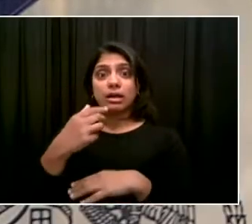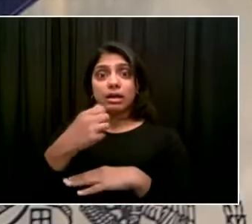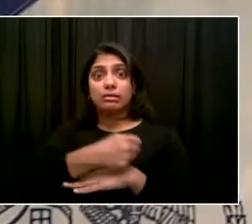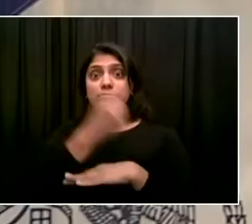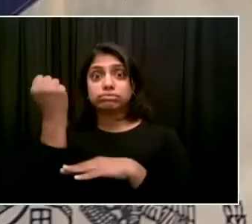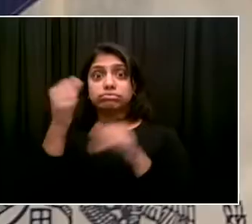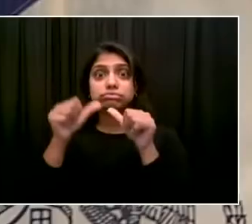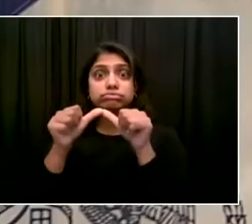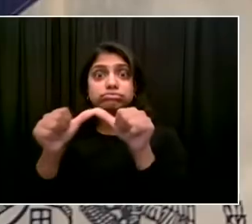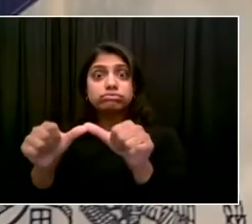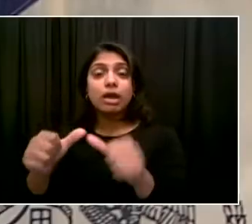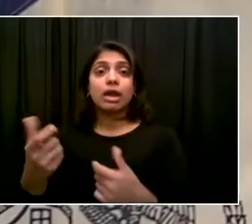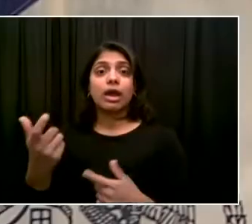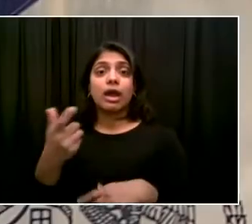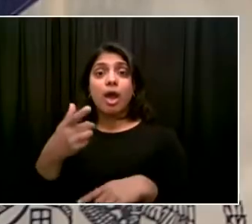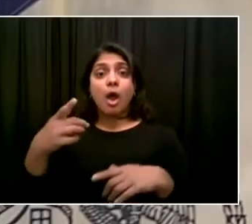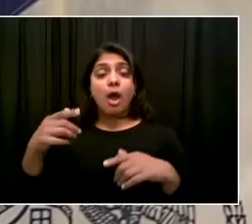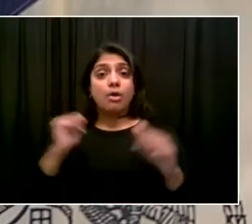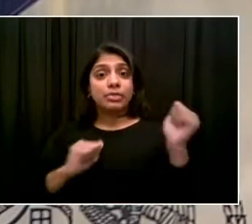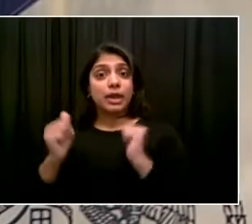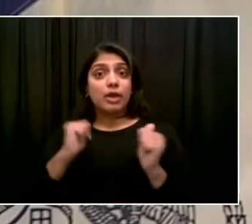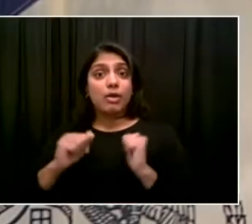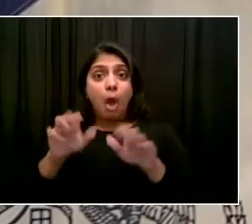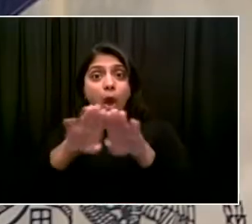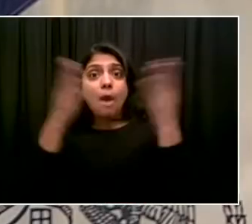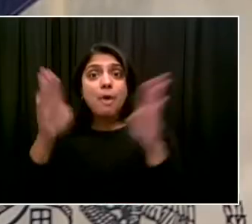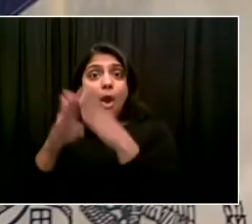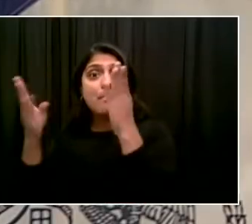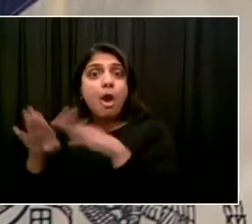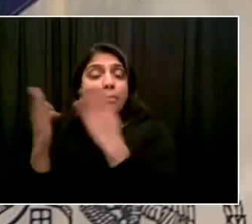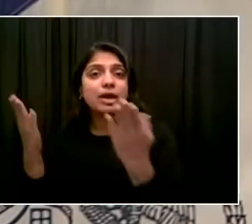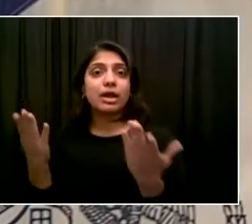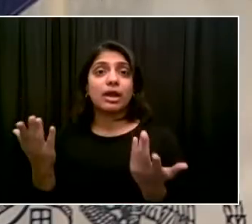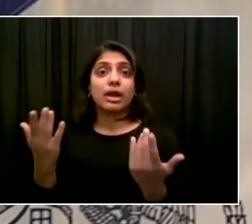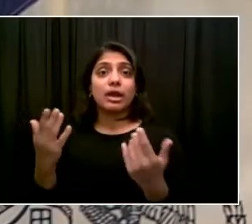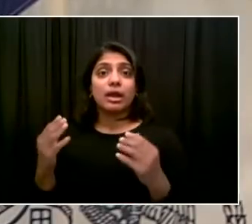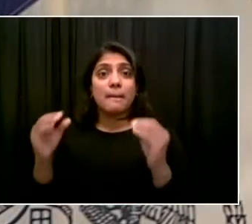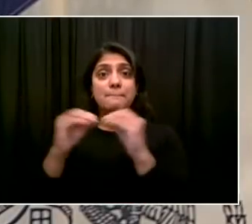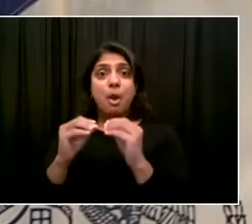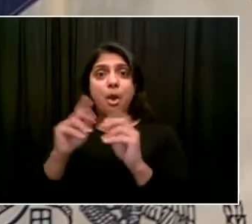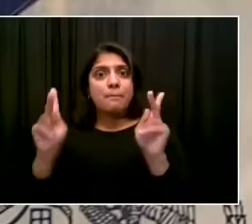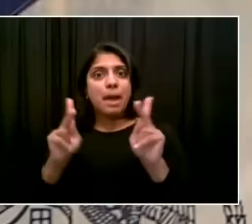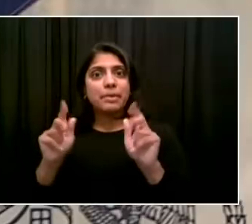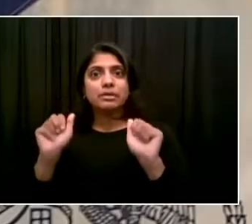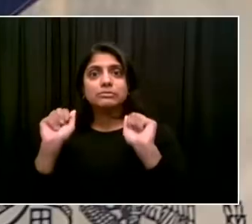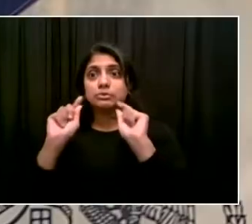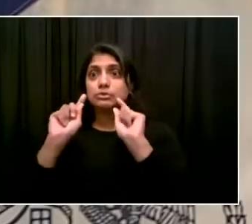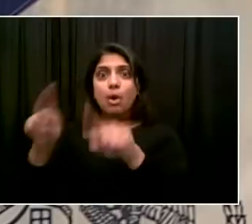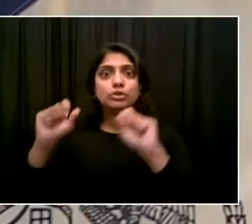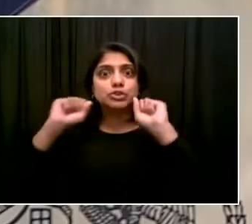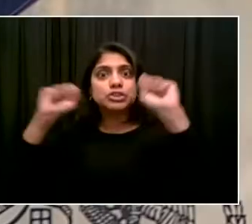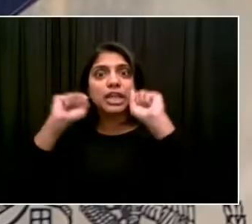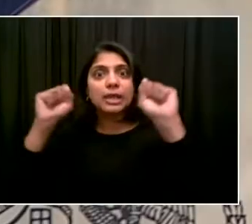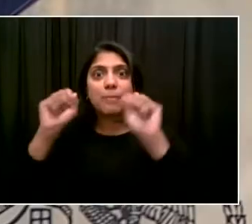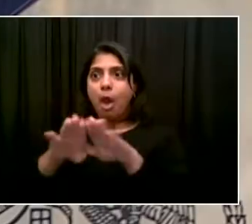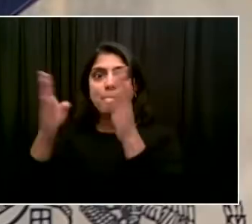RESTAURANTS ARE FULL, THAT SAFETY ENCOURAGE